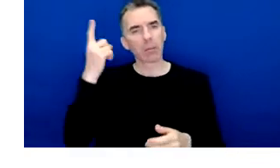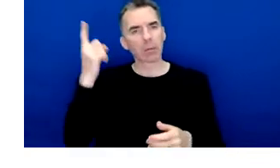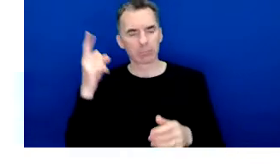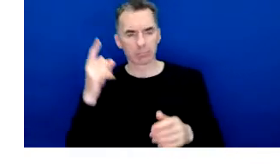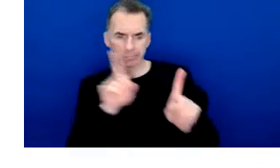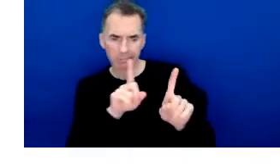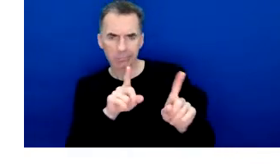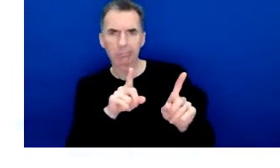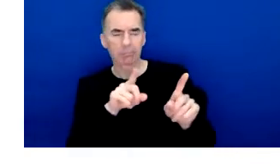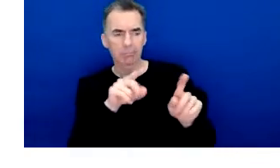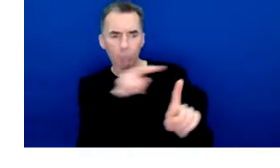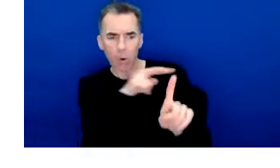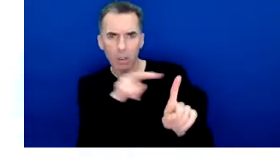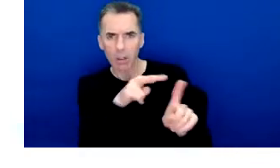actually monitoring their progress and